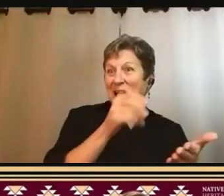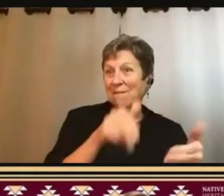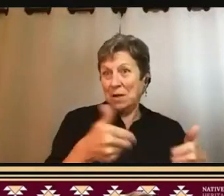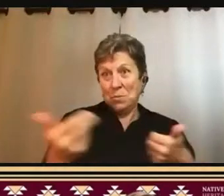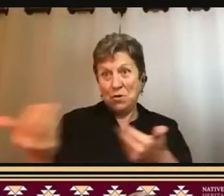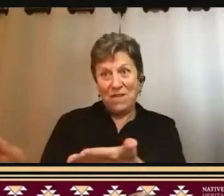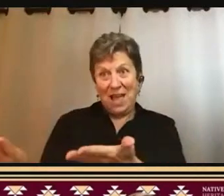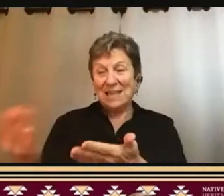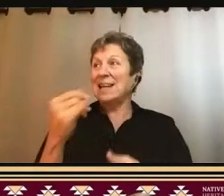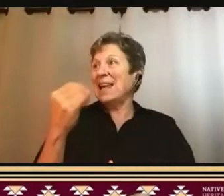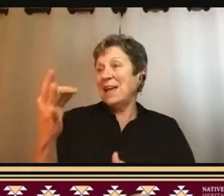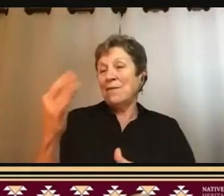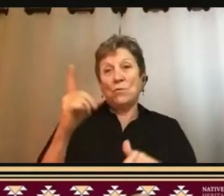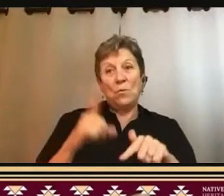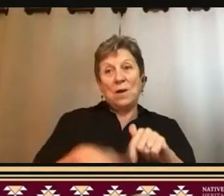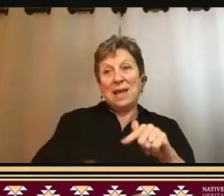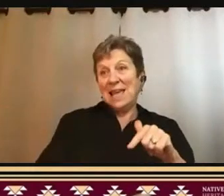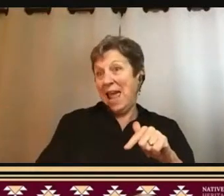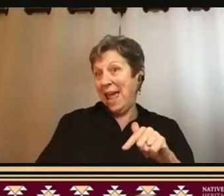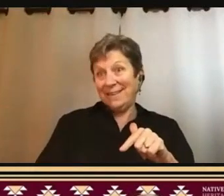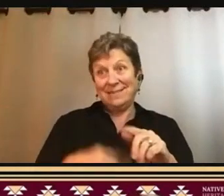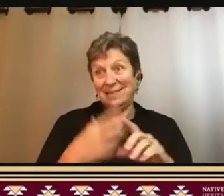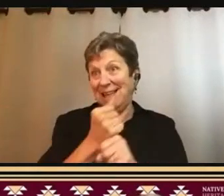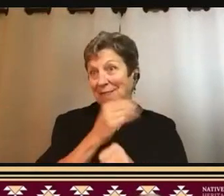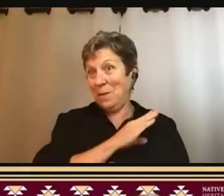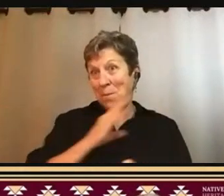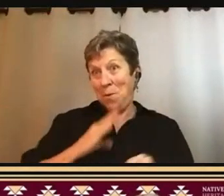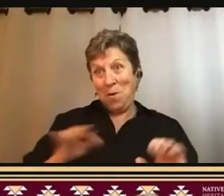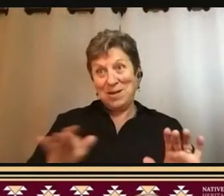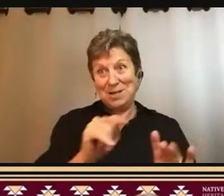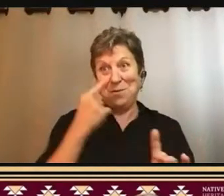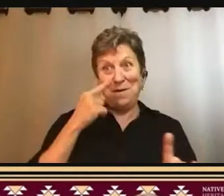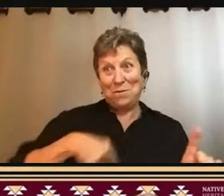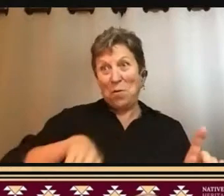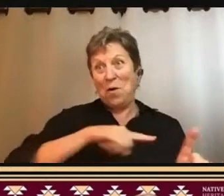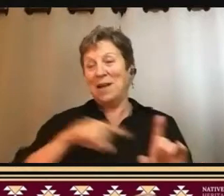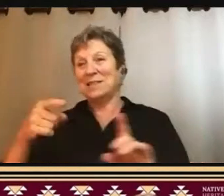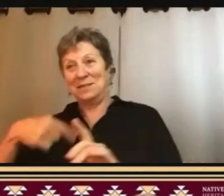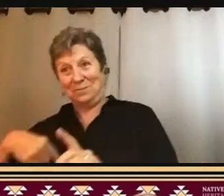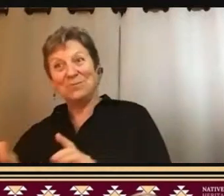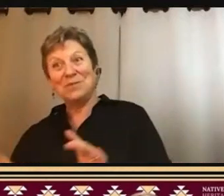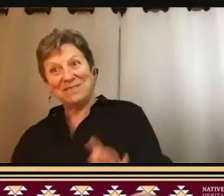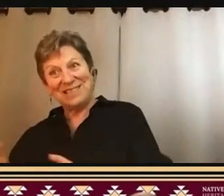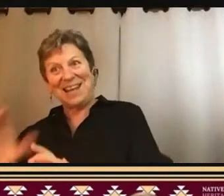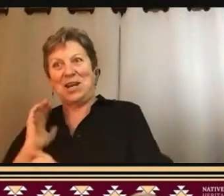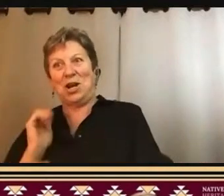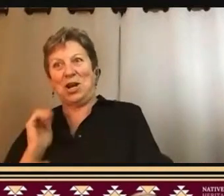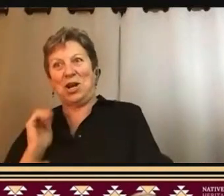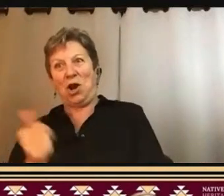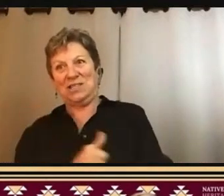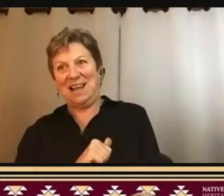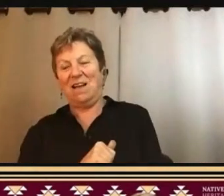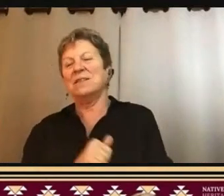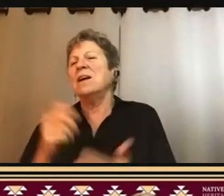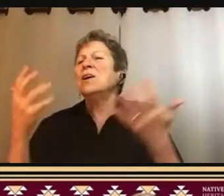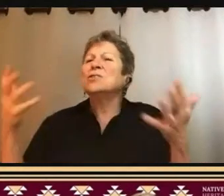TO WITHIN SALEM KAISER SCHOOL DISTRICT. SO WHEN WE HAVEN'T BEEN ABLE TO